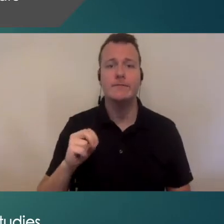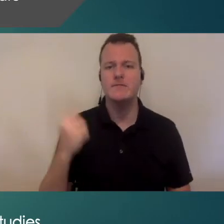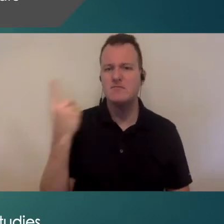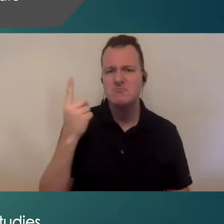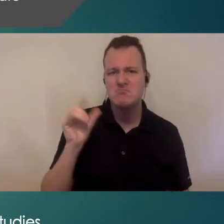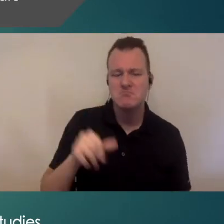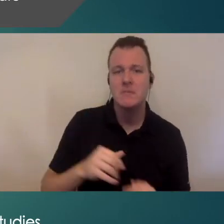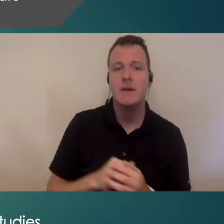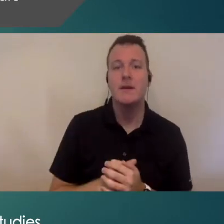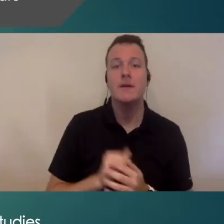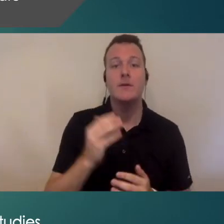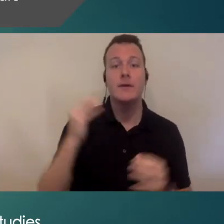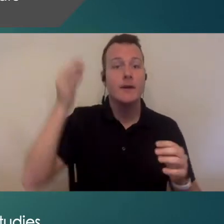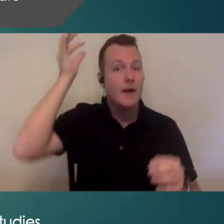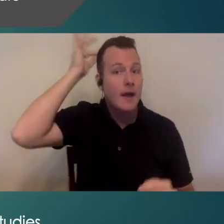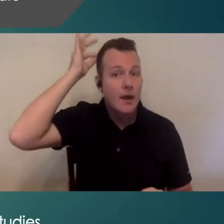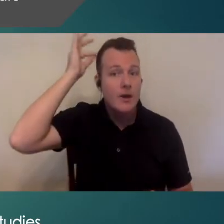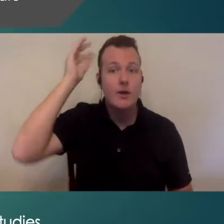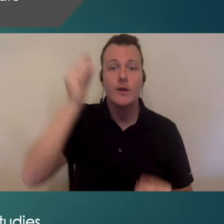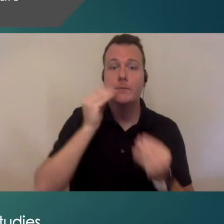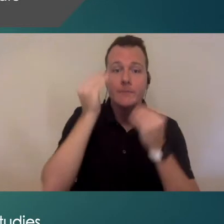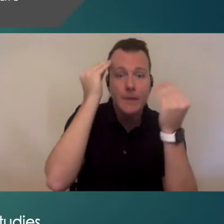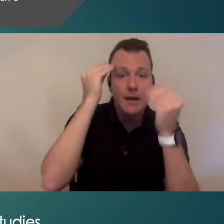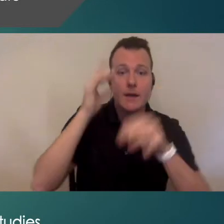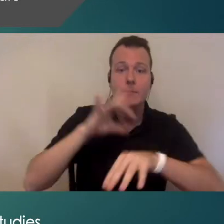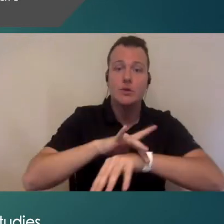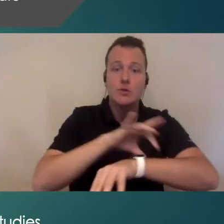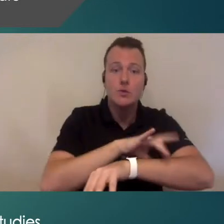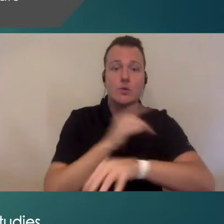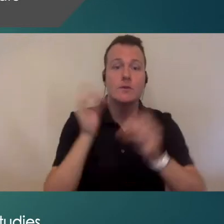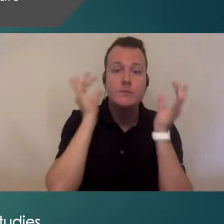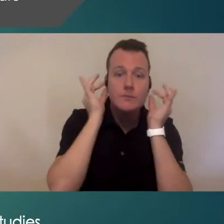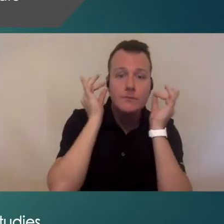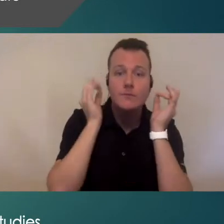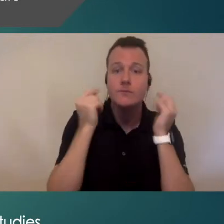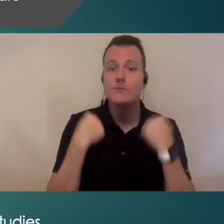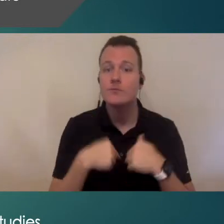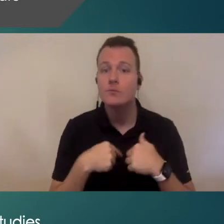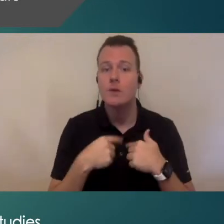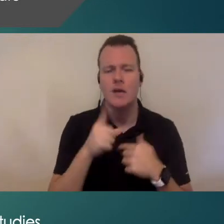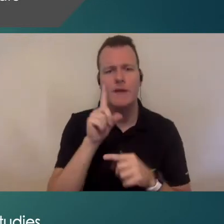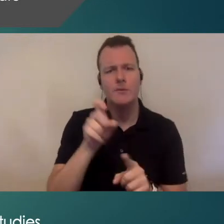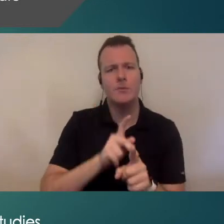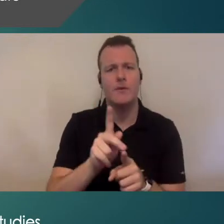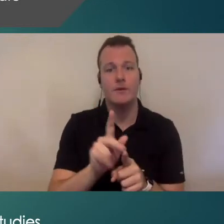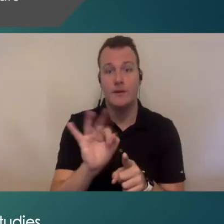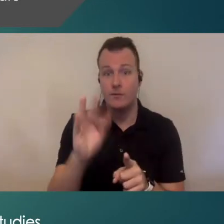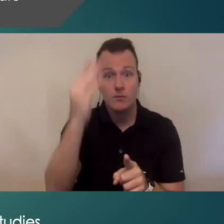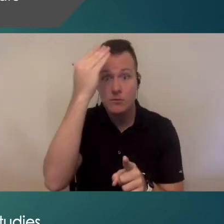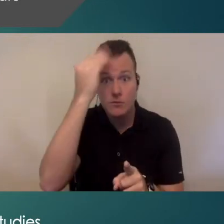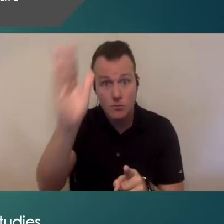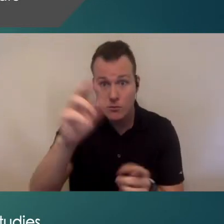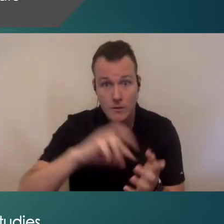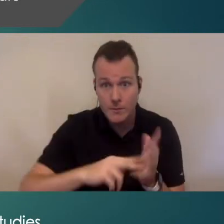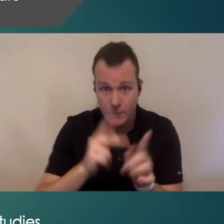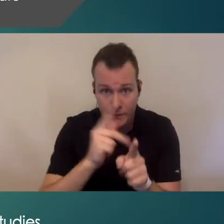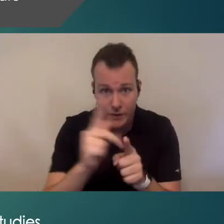when it comes to your hair, your makeup, your jewelry, all of that needs to be professional. And if you're not sure what that means, ask one of your clinic